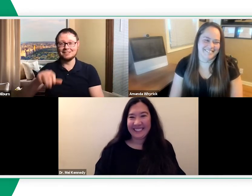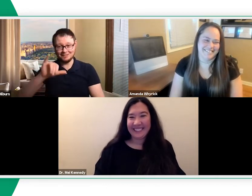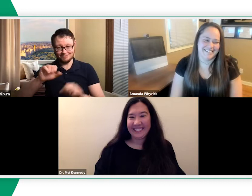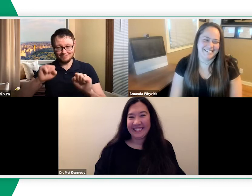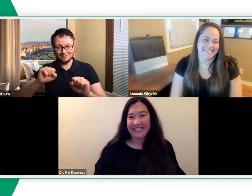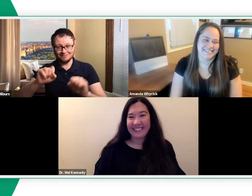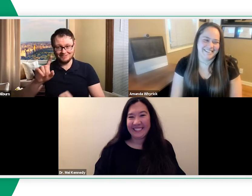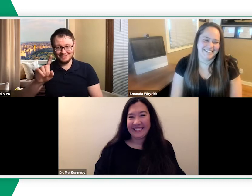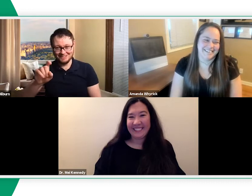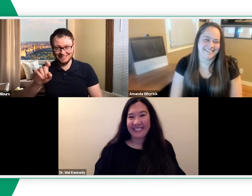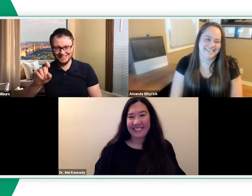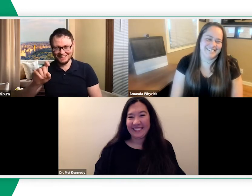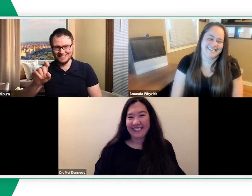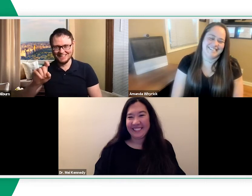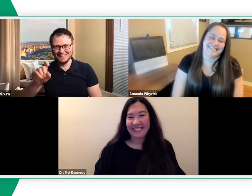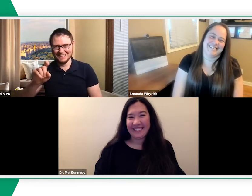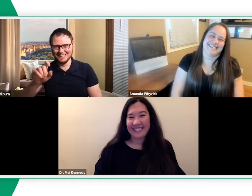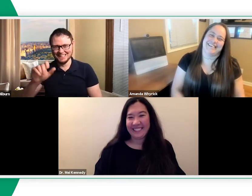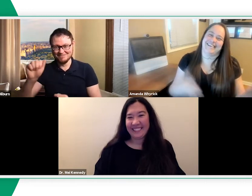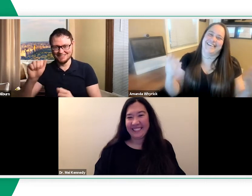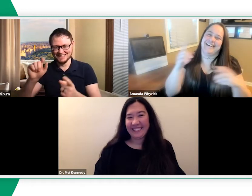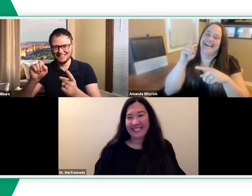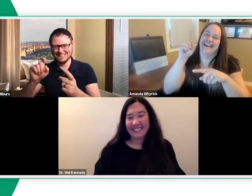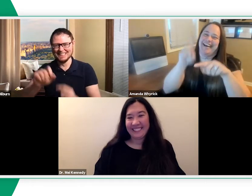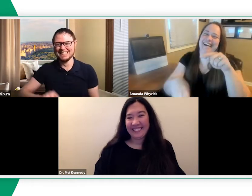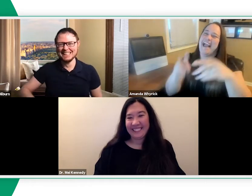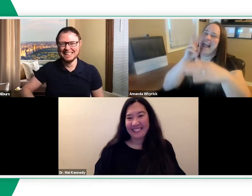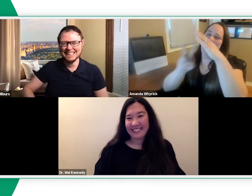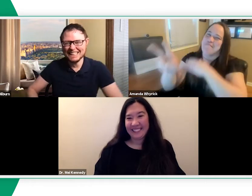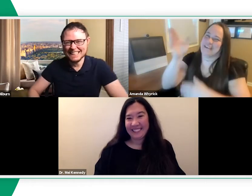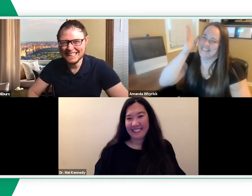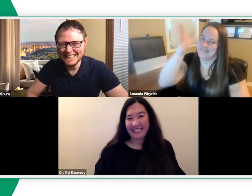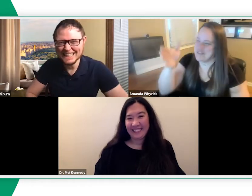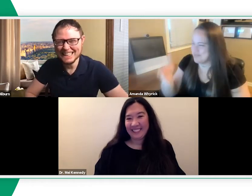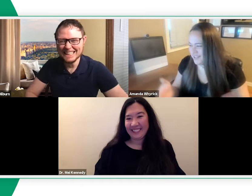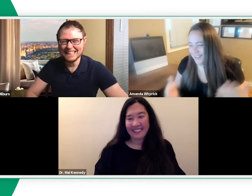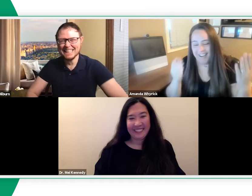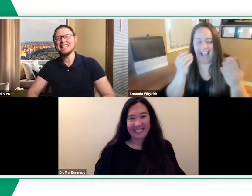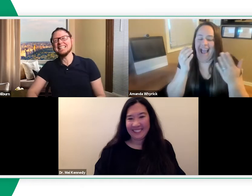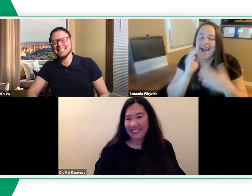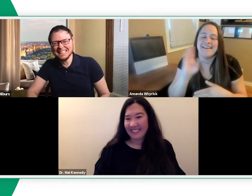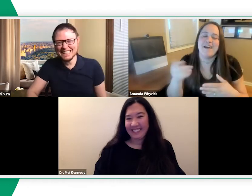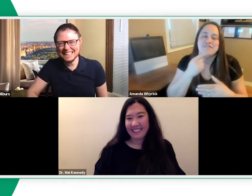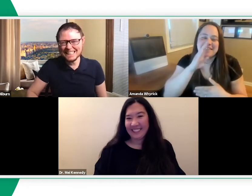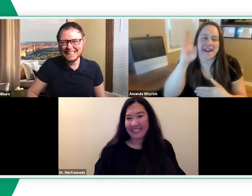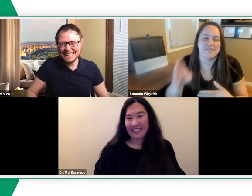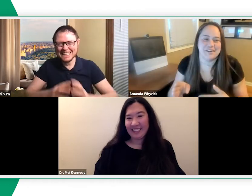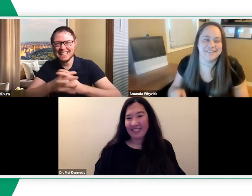computer? That's what ends up beating them. Do you think that's possible? Amanda, I see that face. >>AMANDA WHYRICK: Never say, “Never.”